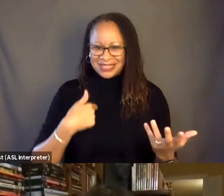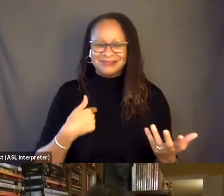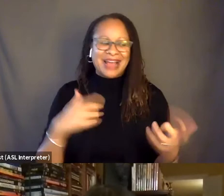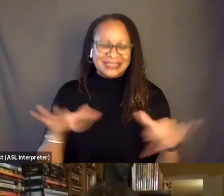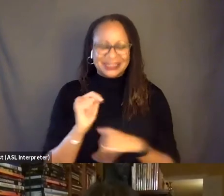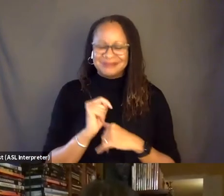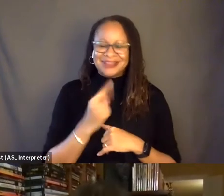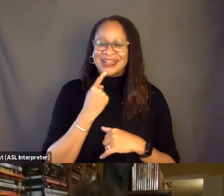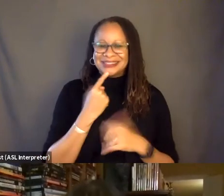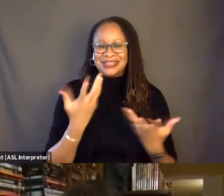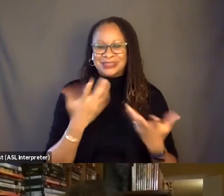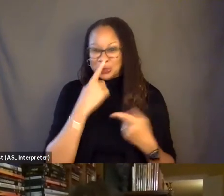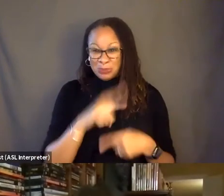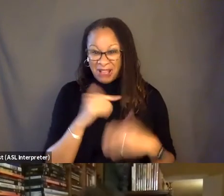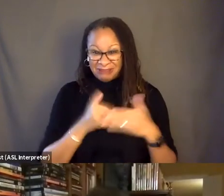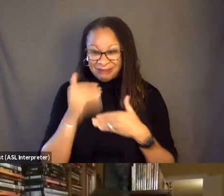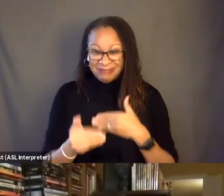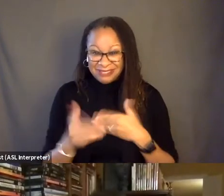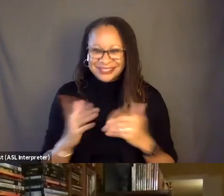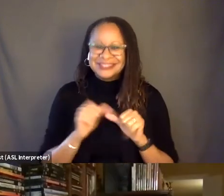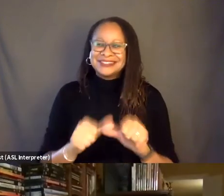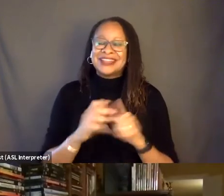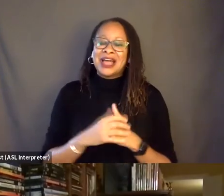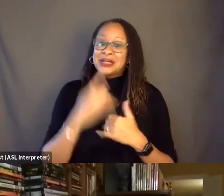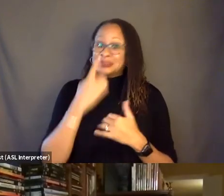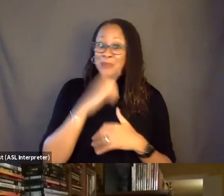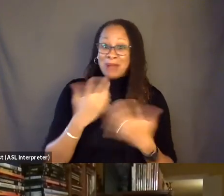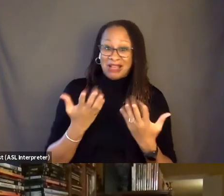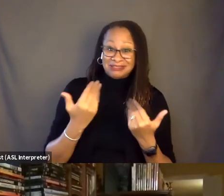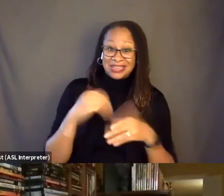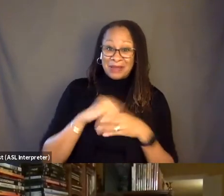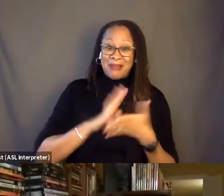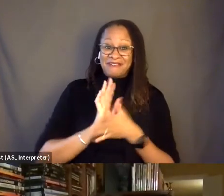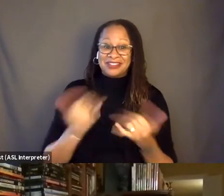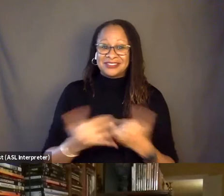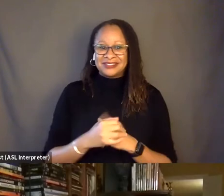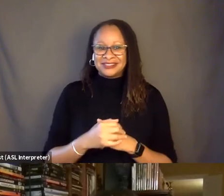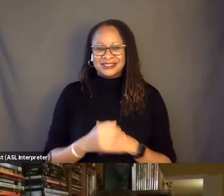"Can we move on? "Can you be in this film please?" And she said yes.